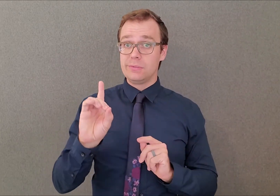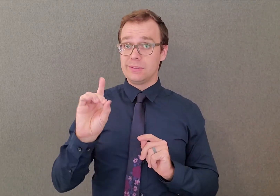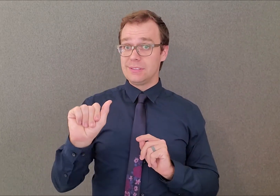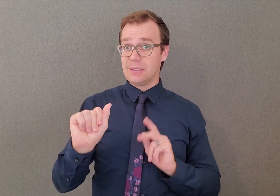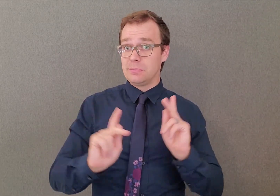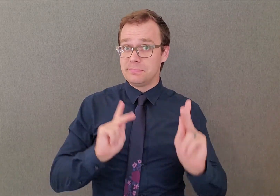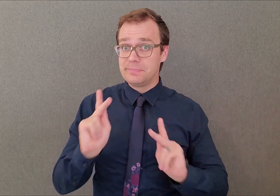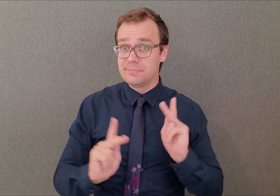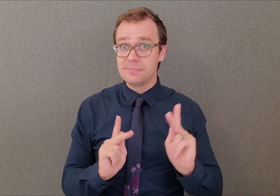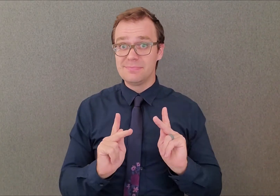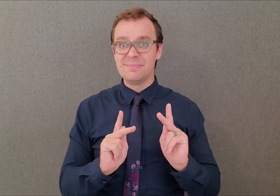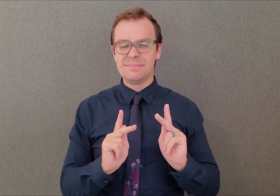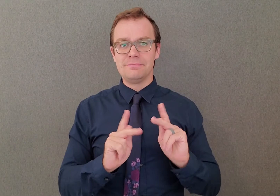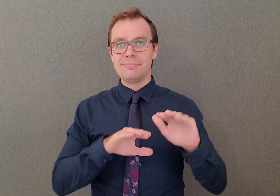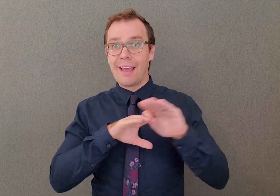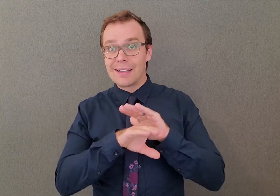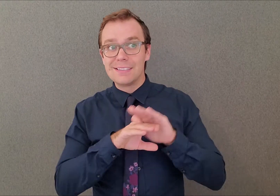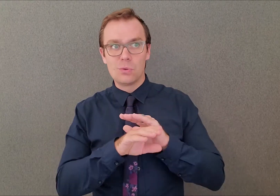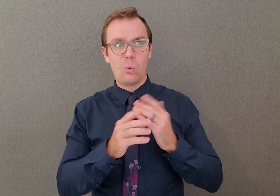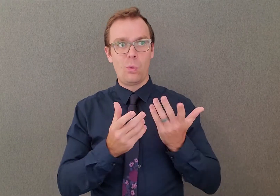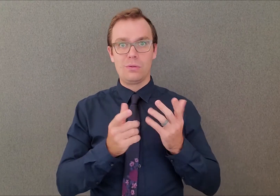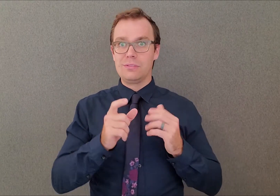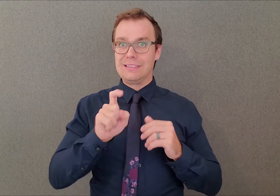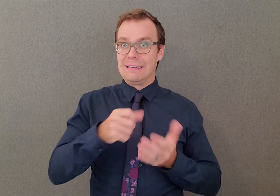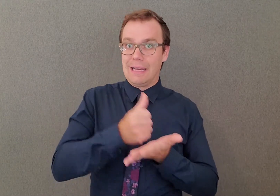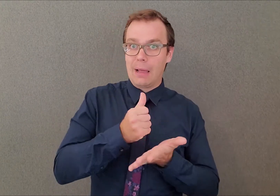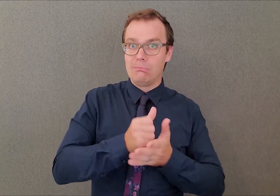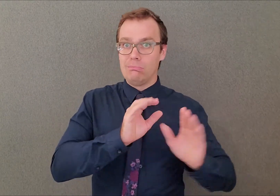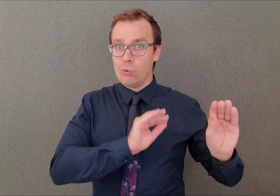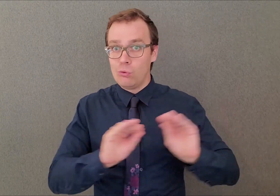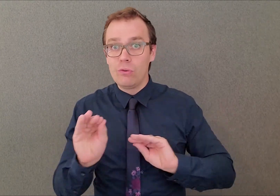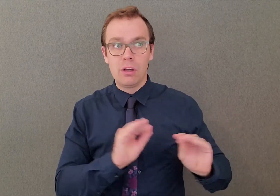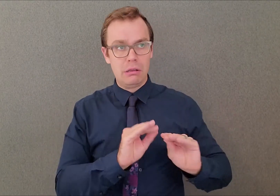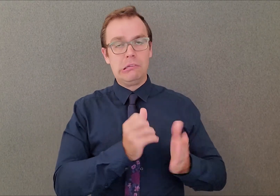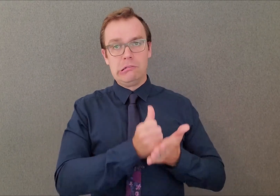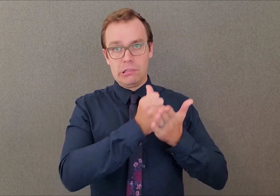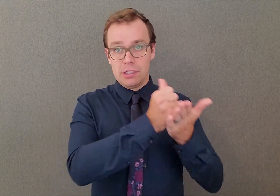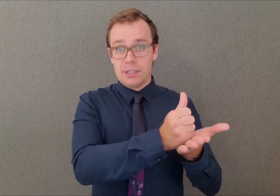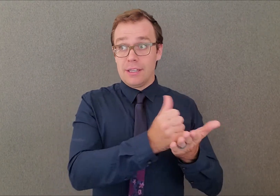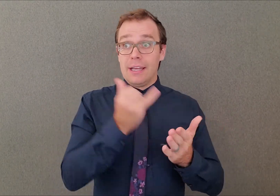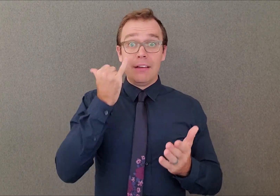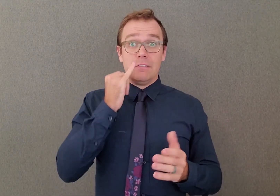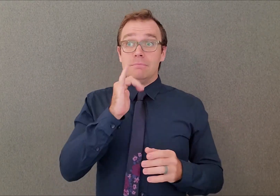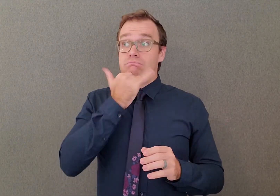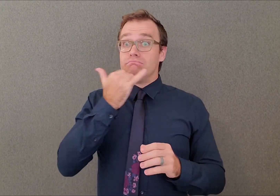and people with access and functional needs. If you are caught outside,